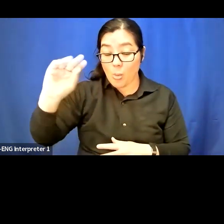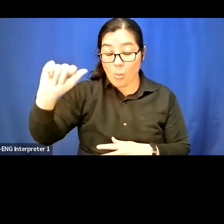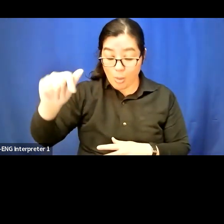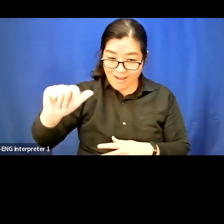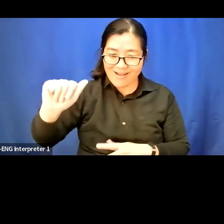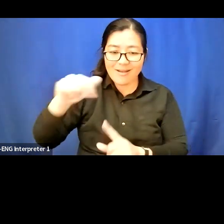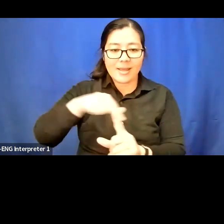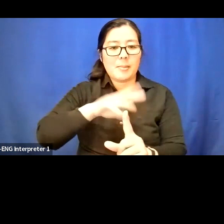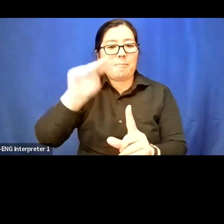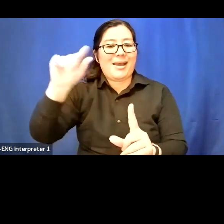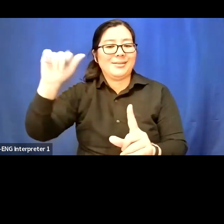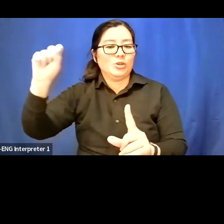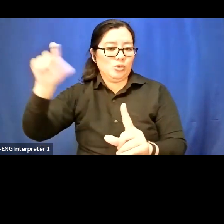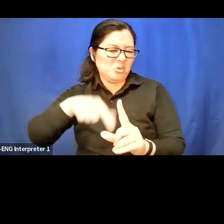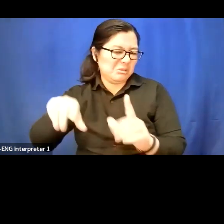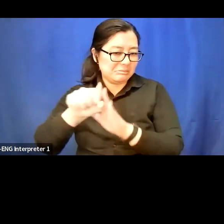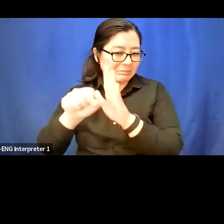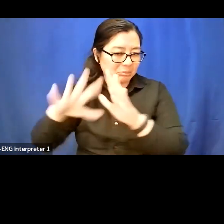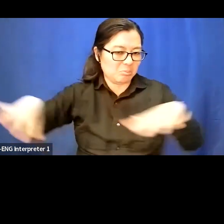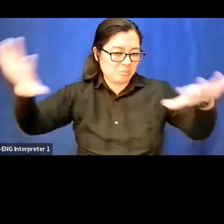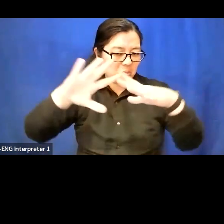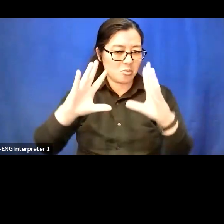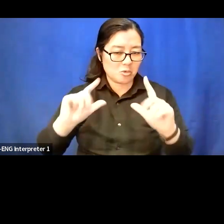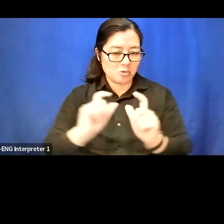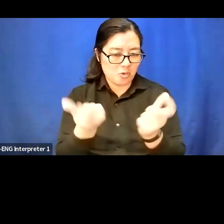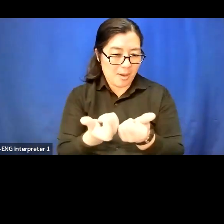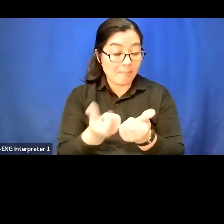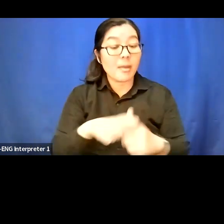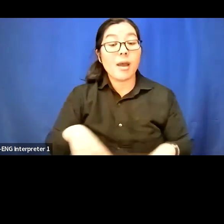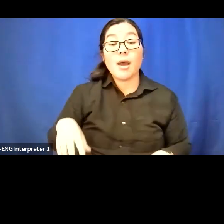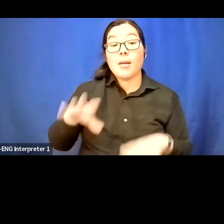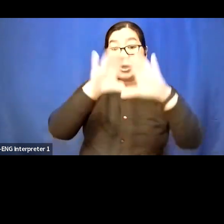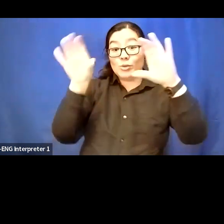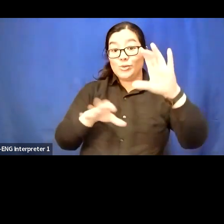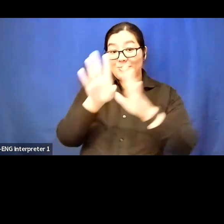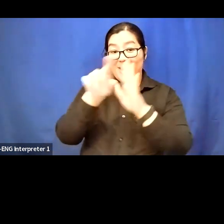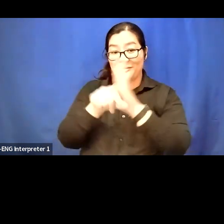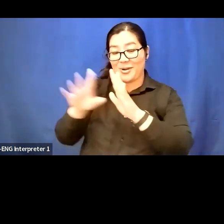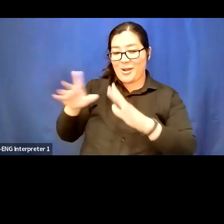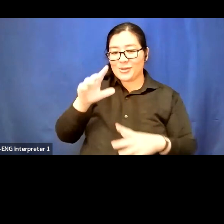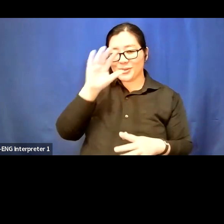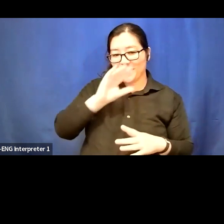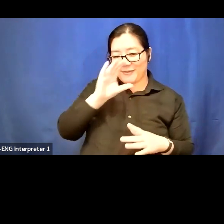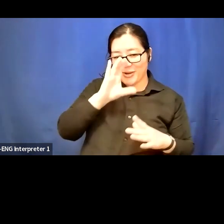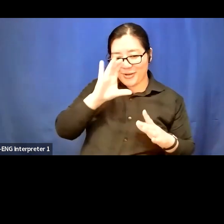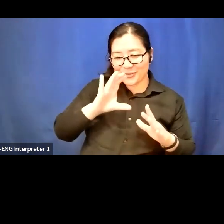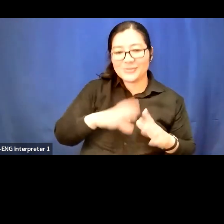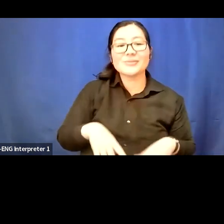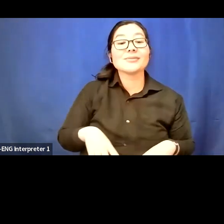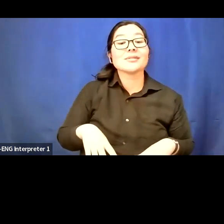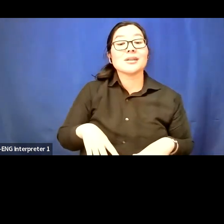I have a Zoom background that is a graphic cartoon of the rear-end of a tiger